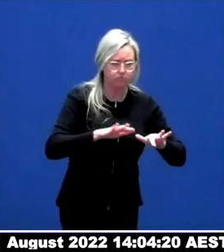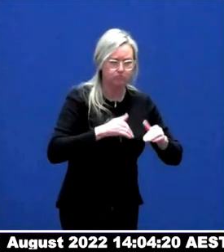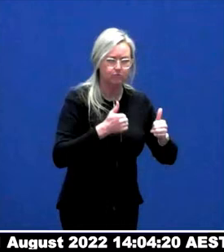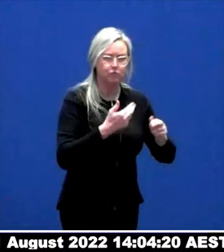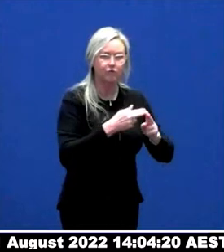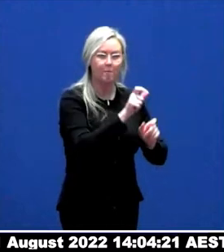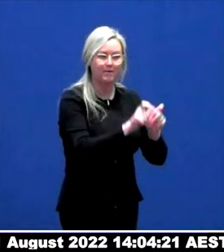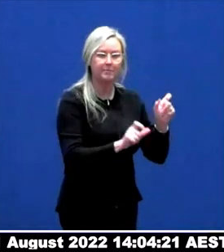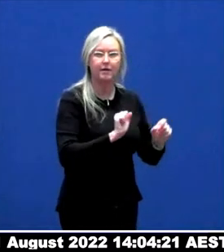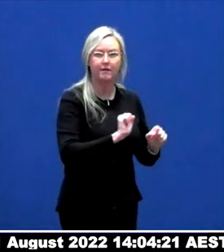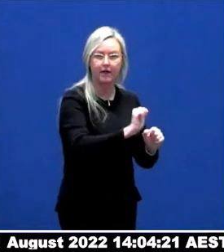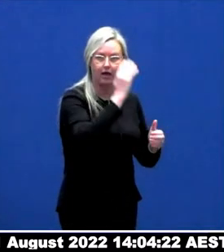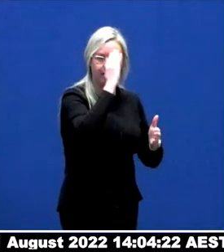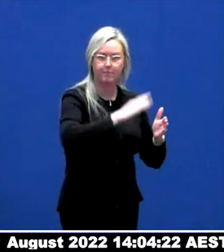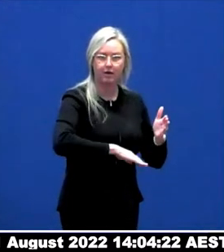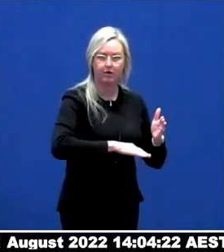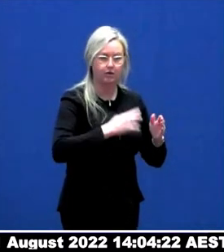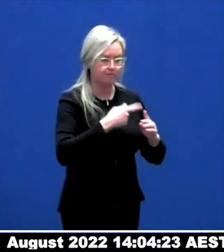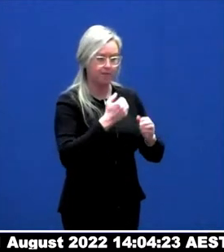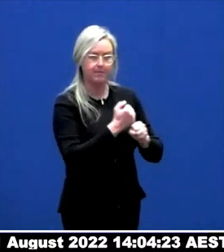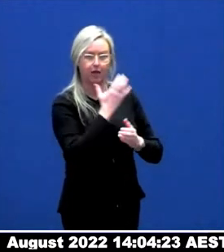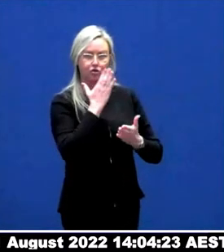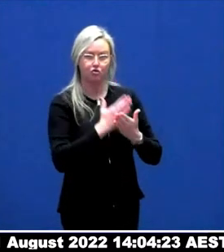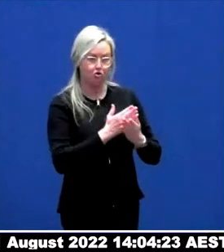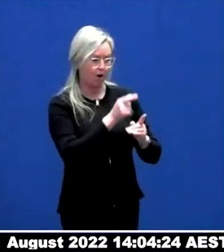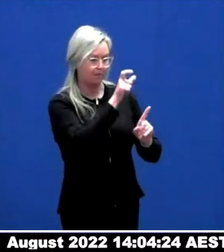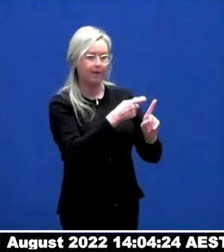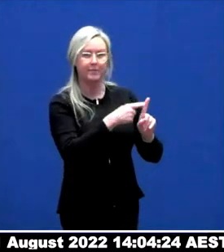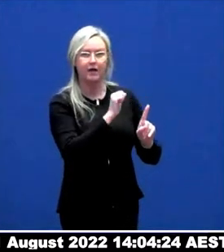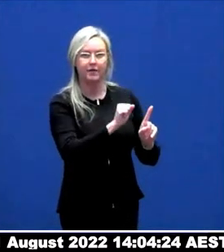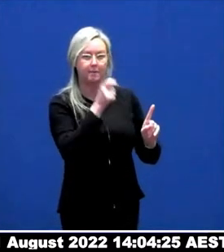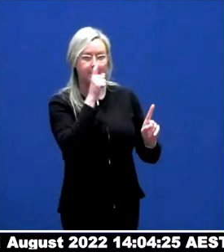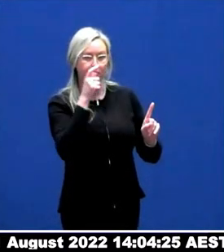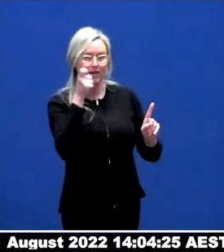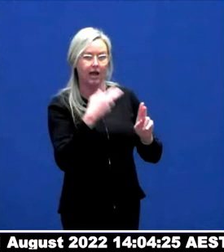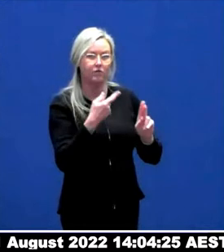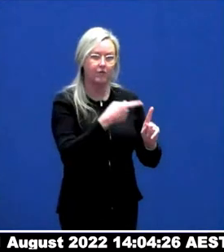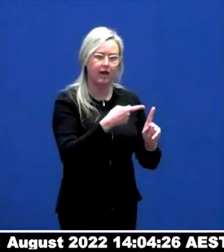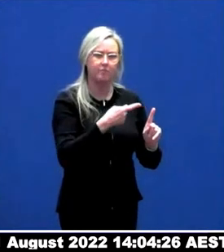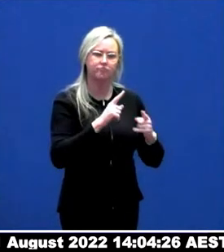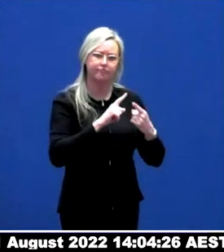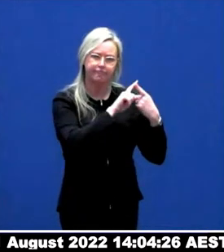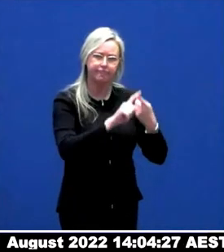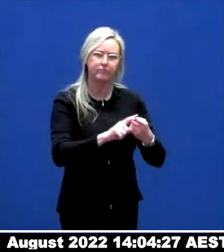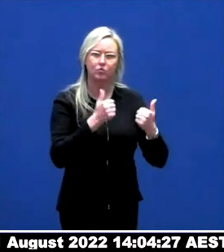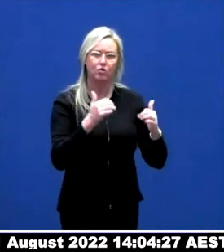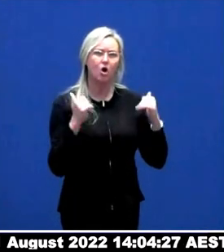ensure participants and their carers are provided with consistent, high quality experience from access through to plan reviews?